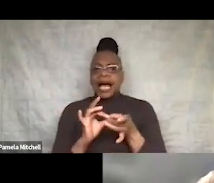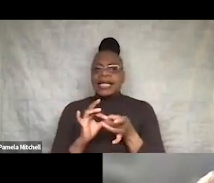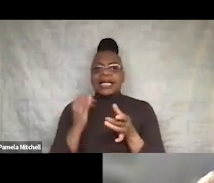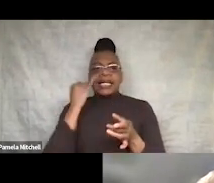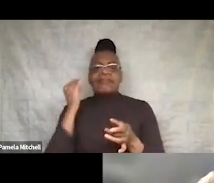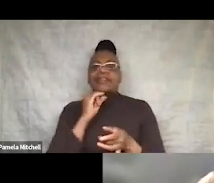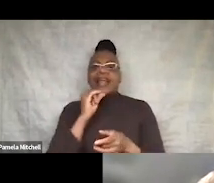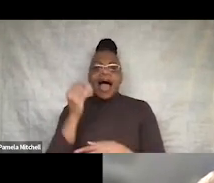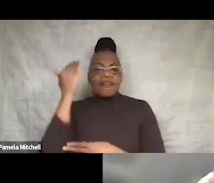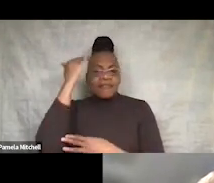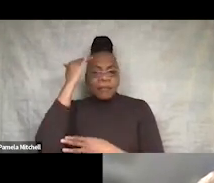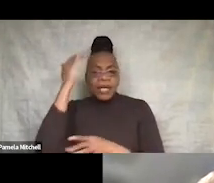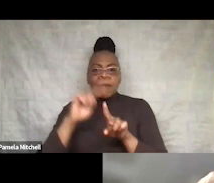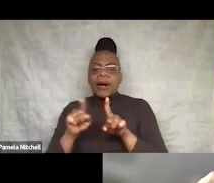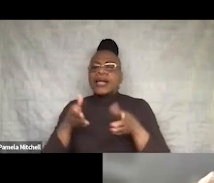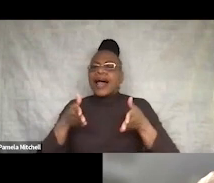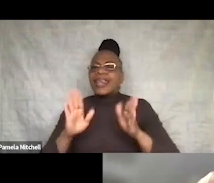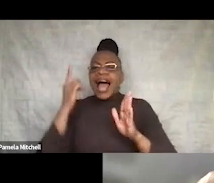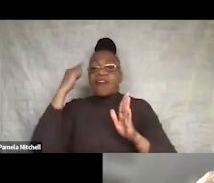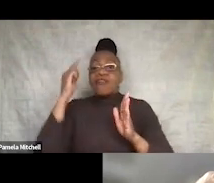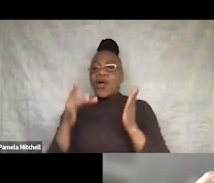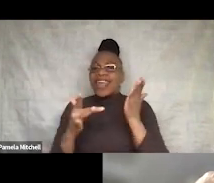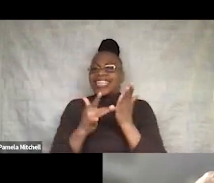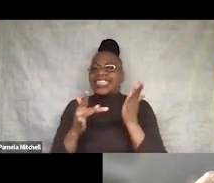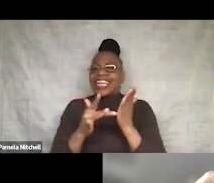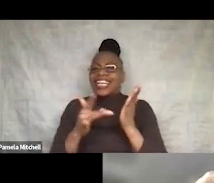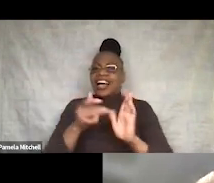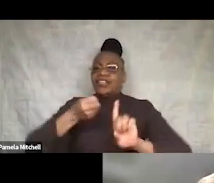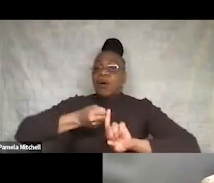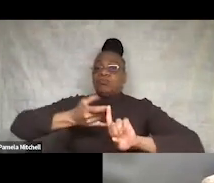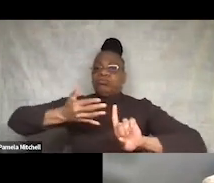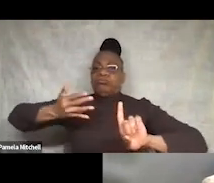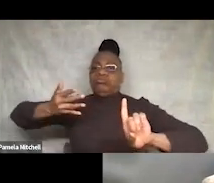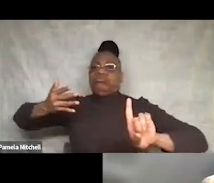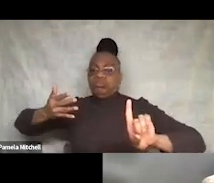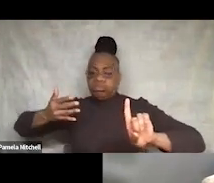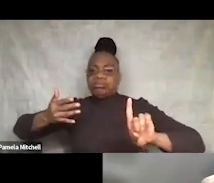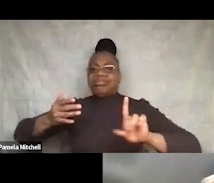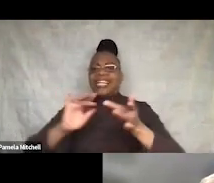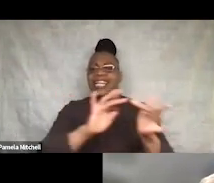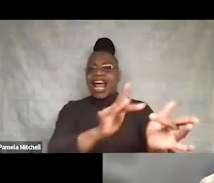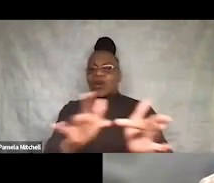for this kind of robust technology of expansive network, you know, networking around whole person care.